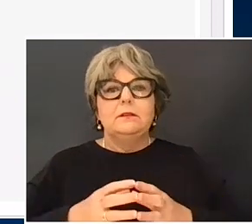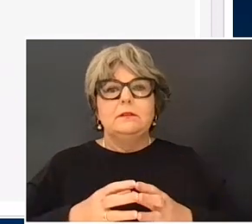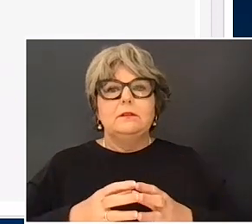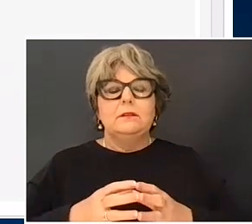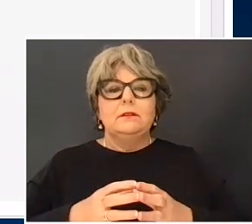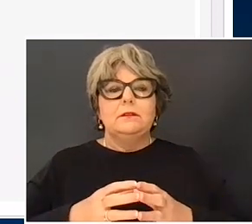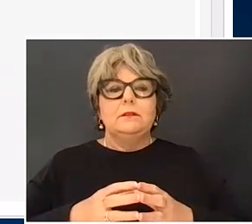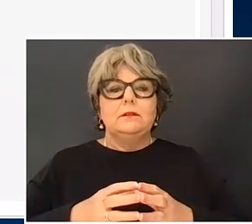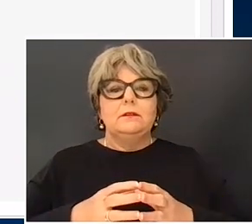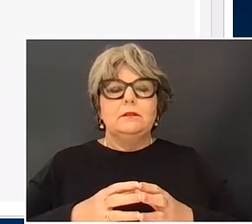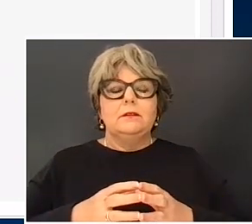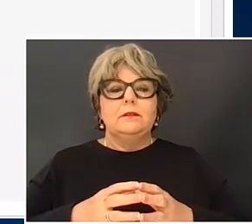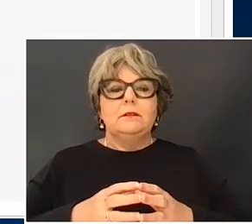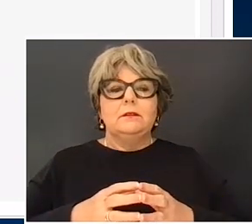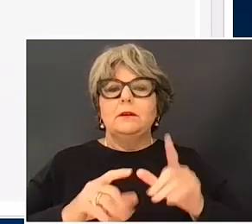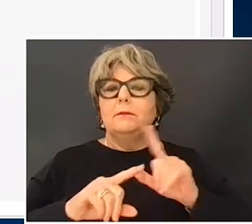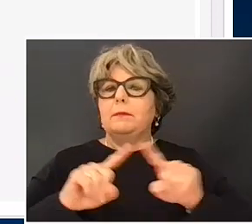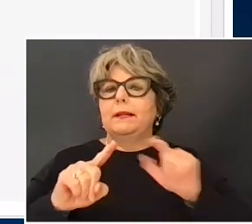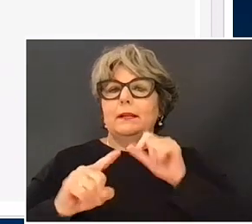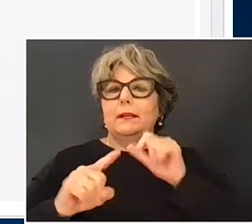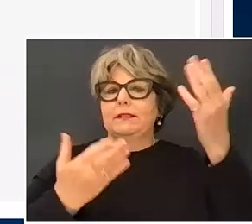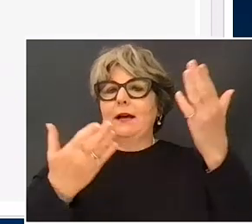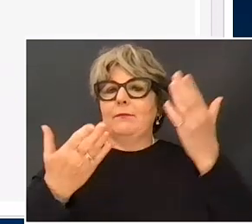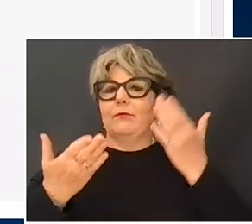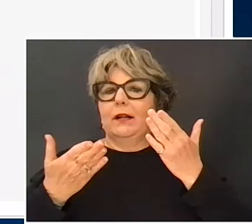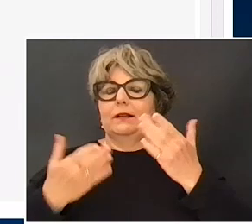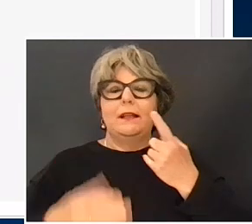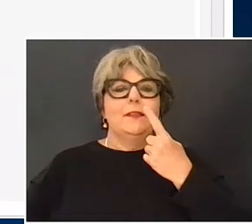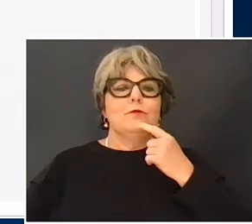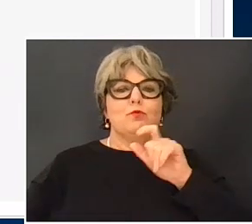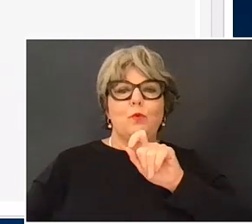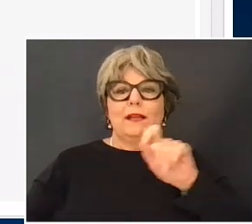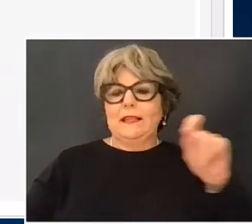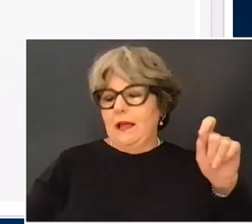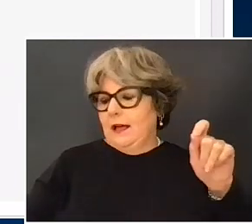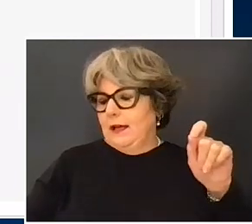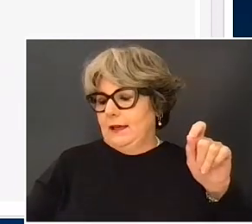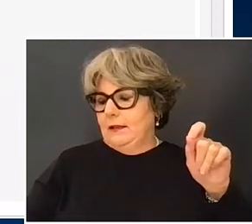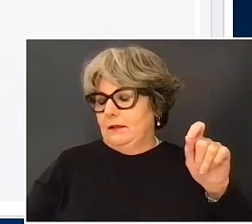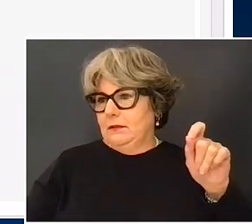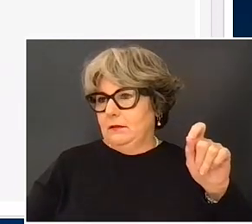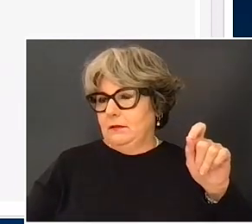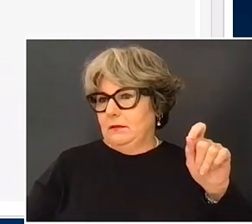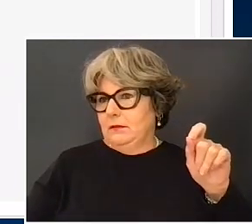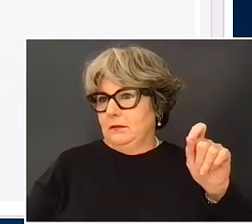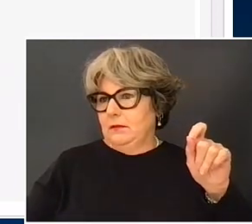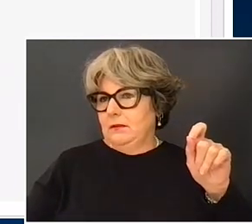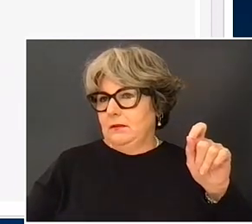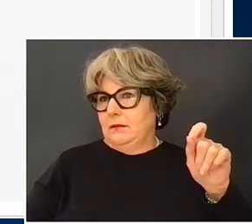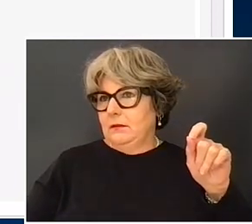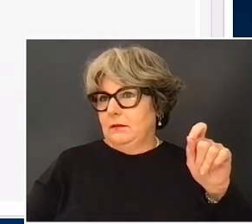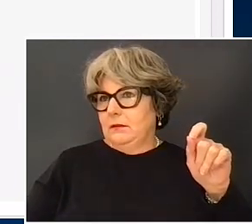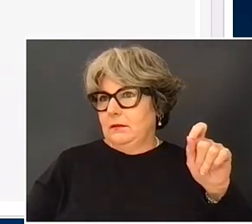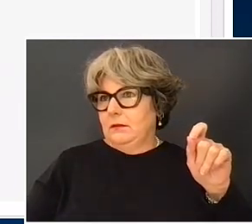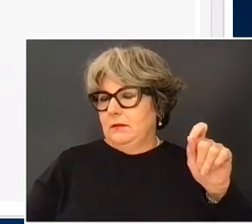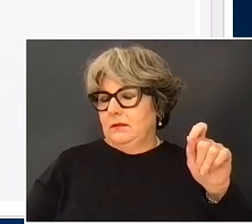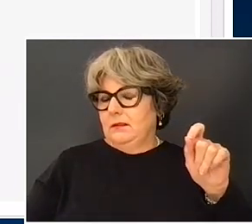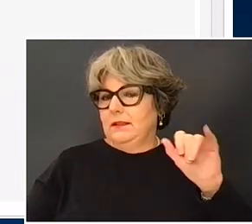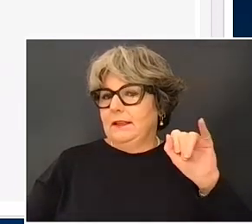it wasn't provided in the red line. And if there's any way I would say we can get visibility to that, certainly prior to our last week together, I think that'd be